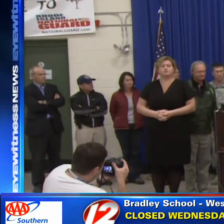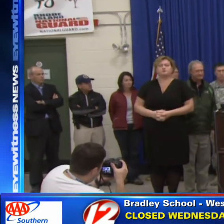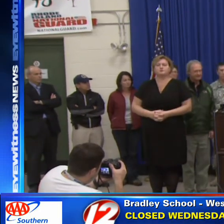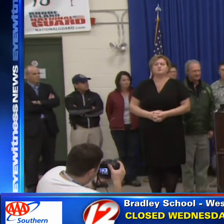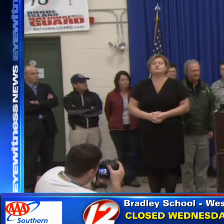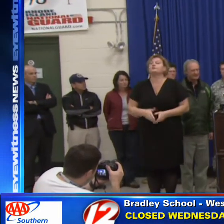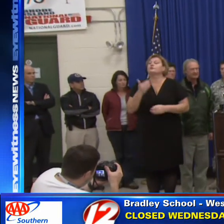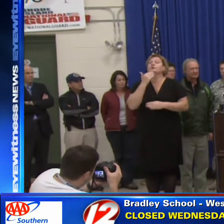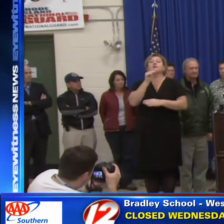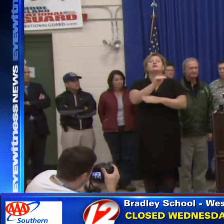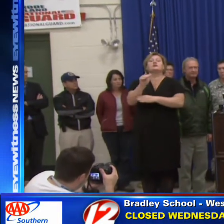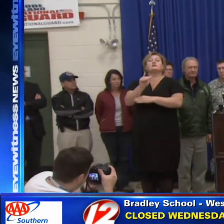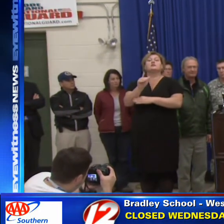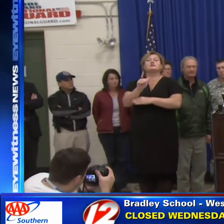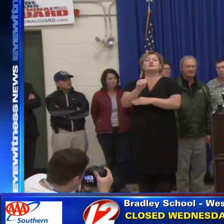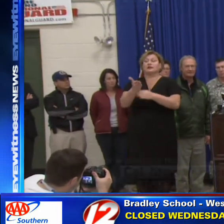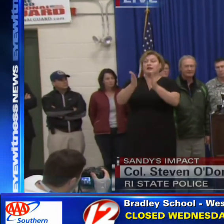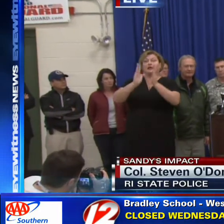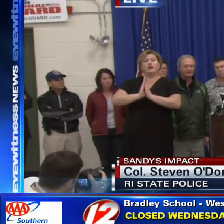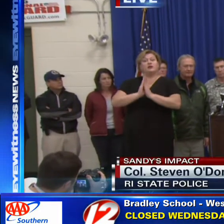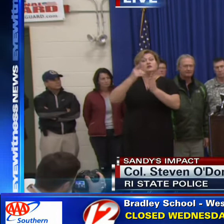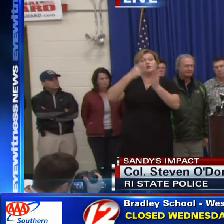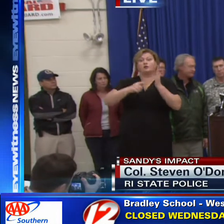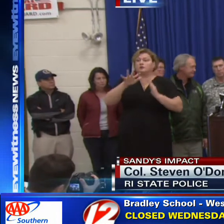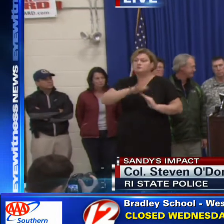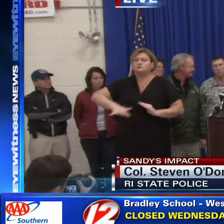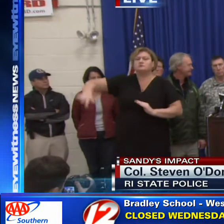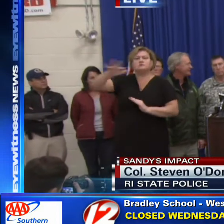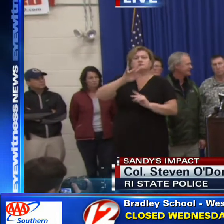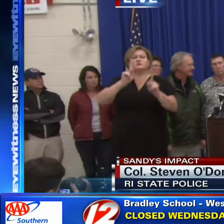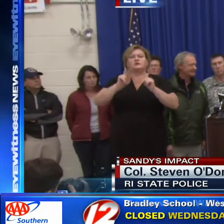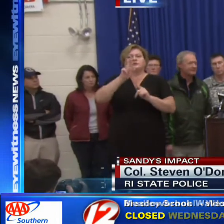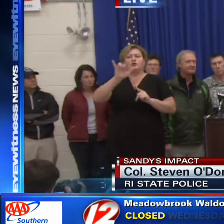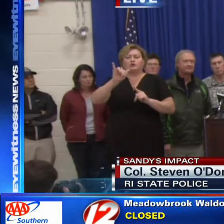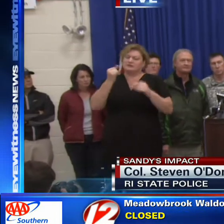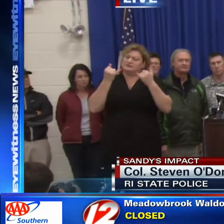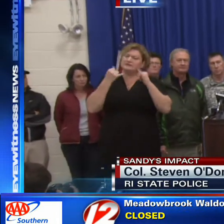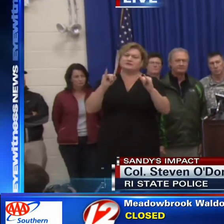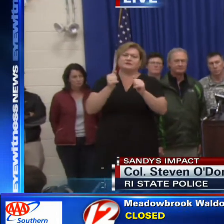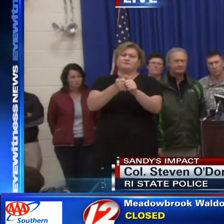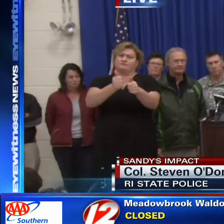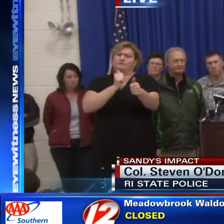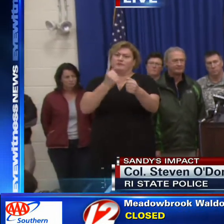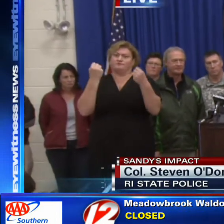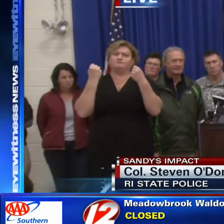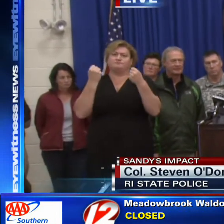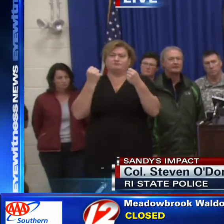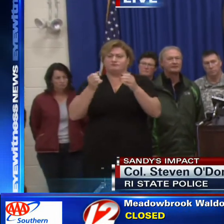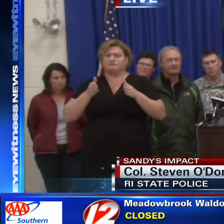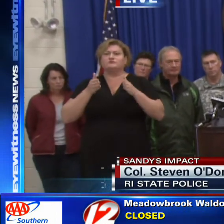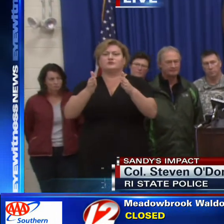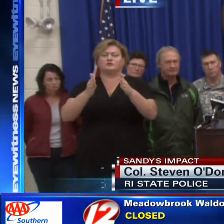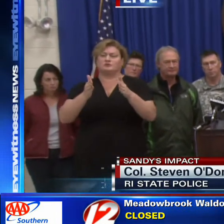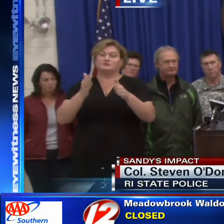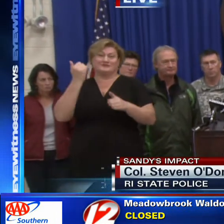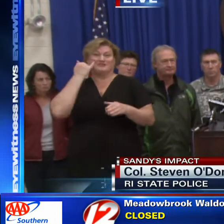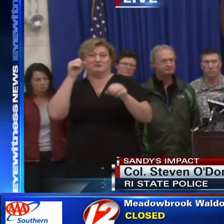OKAY, YOU'RE UP. THANK YOU, GOVERNOR. GOOD EVENING, WE'RE ASKING THAT